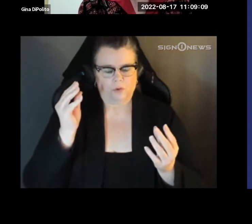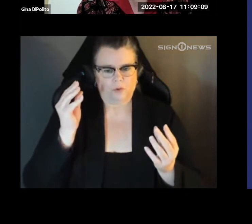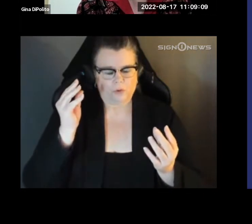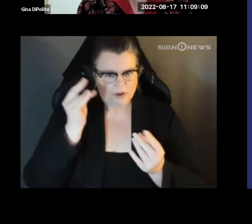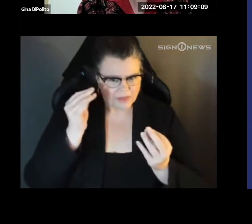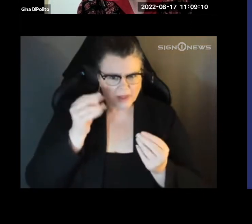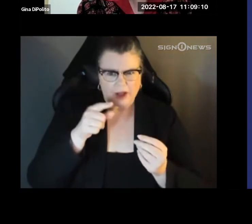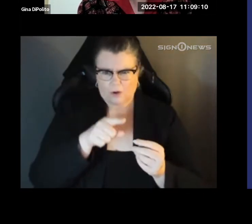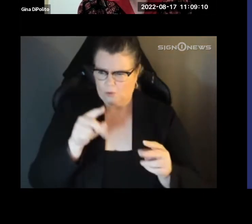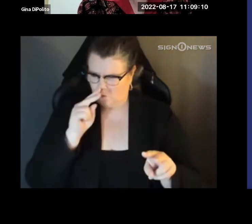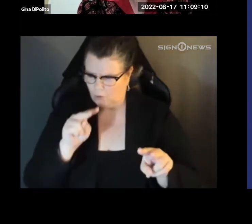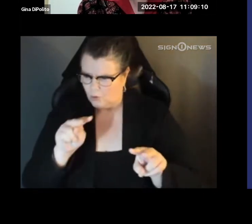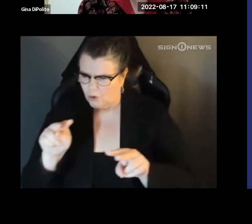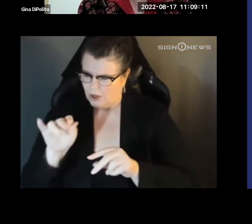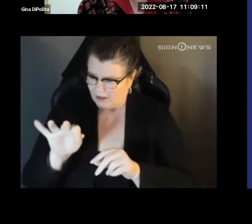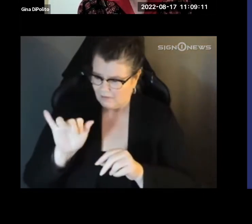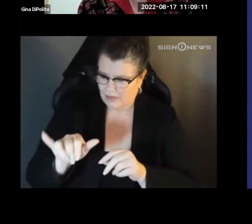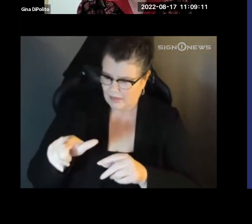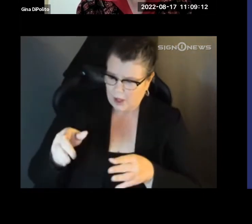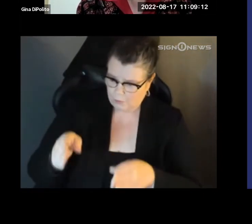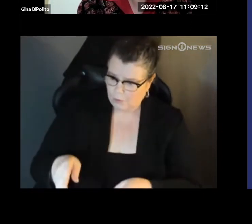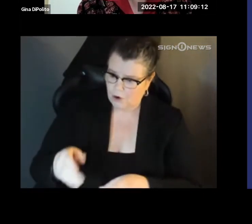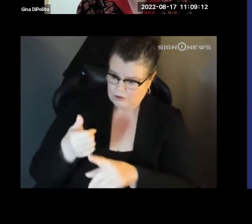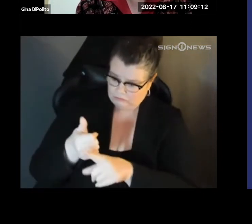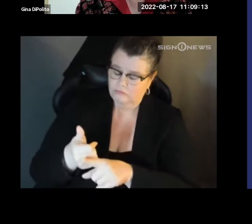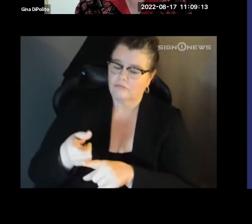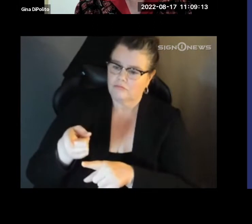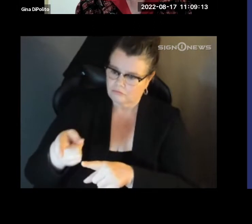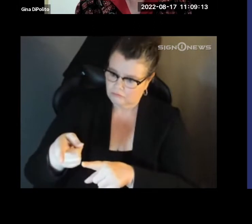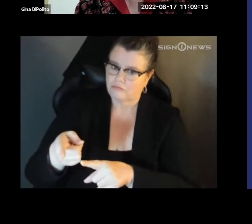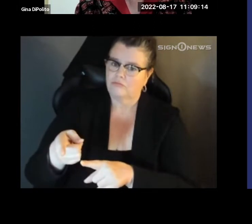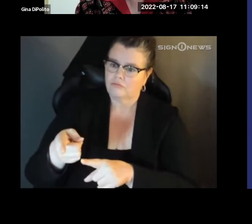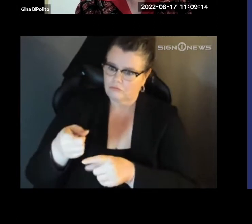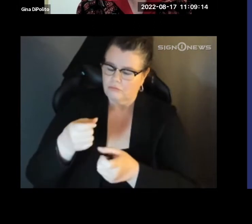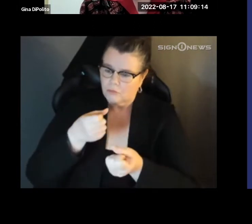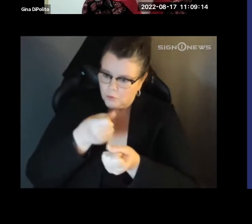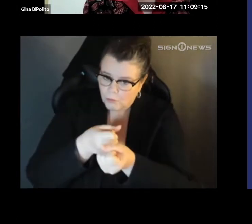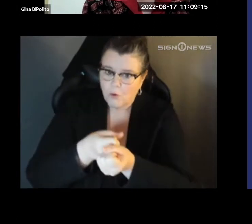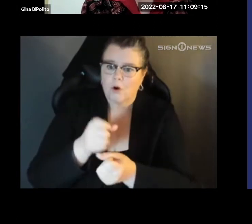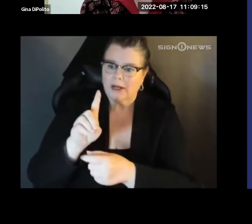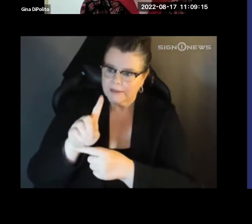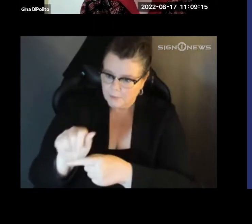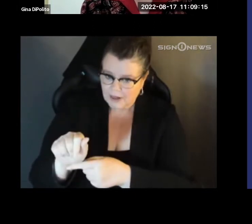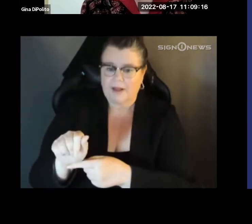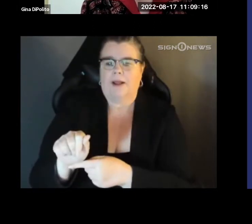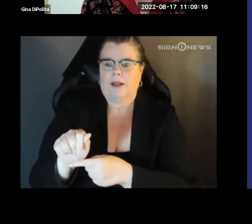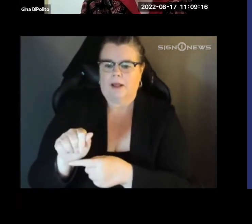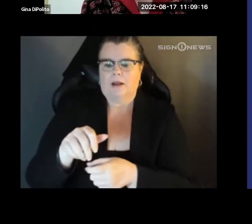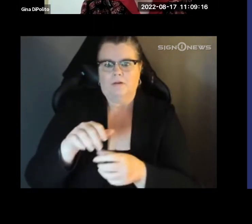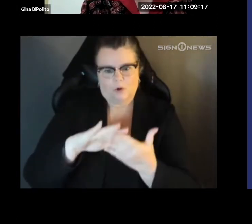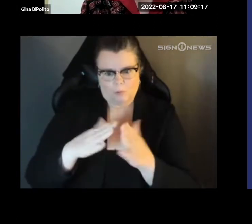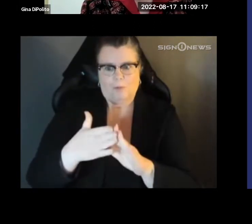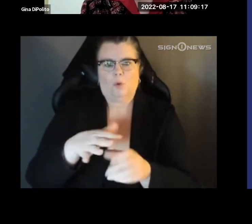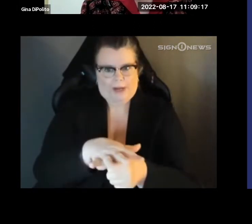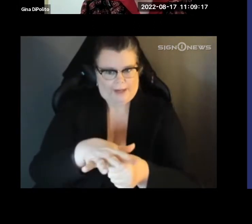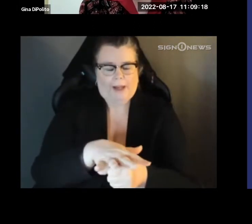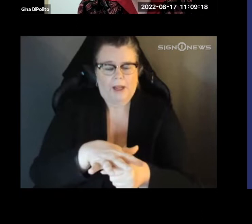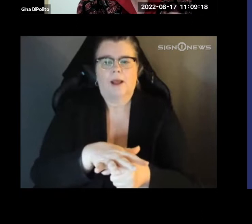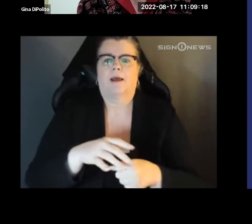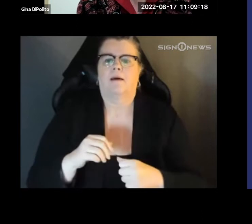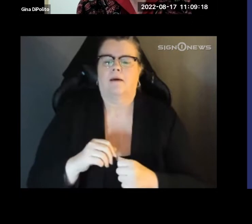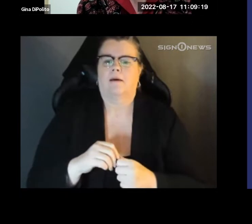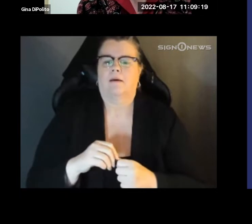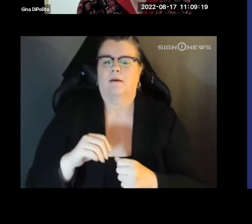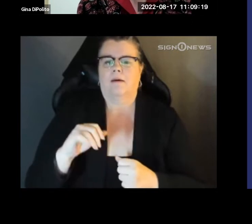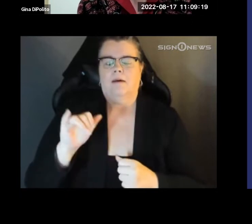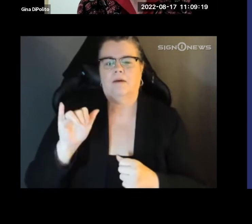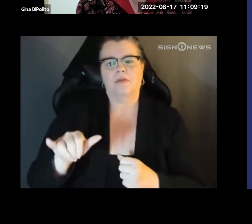of how to support followers with disabilities these no no thank you